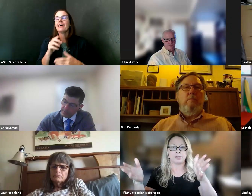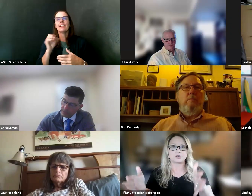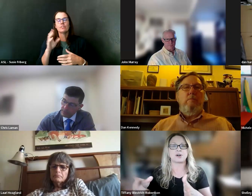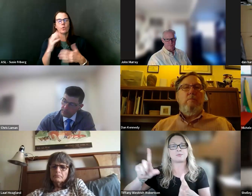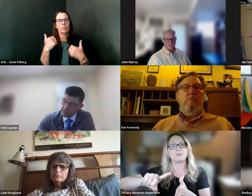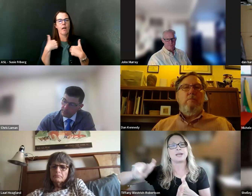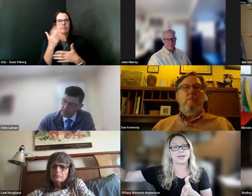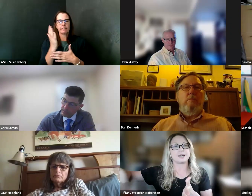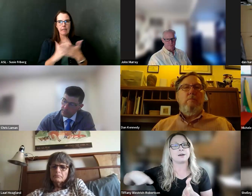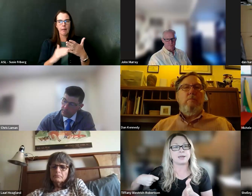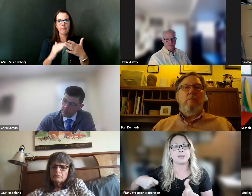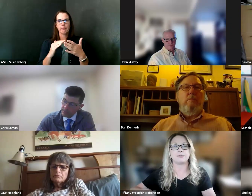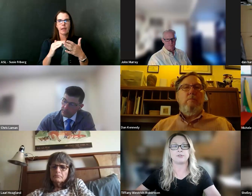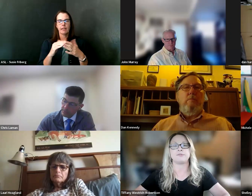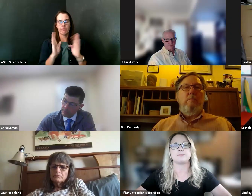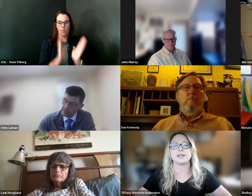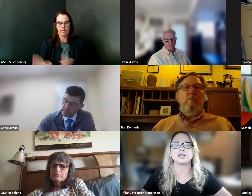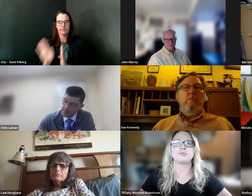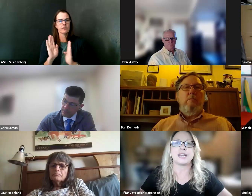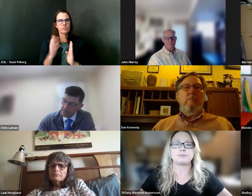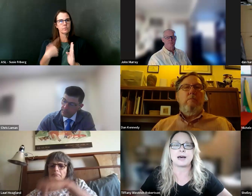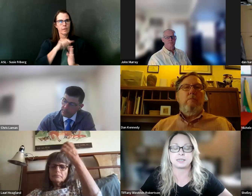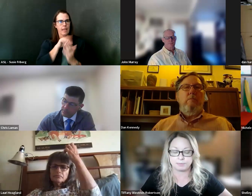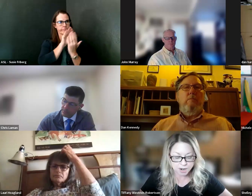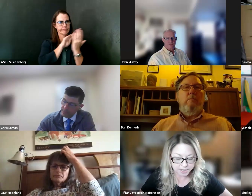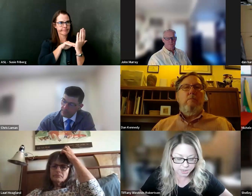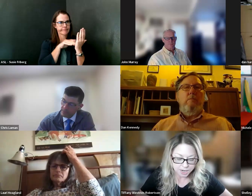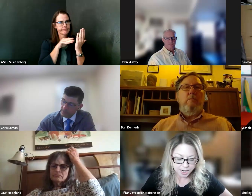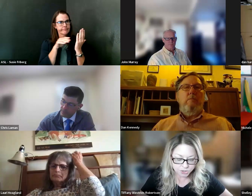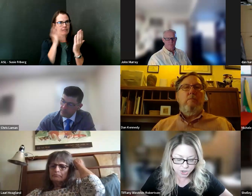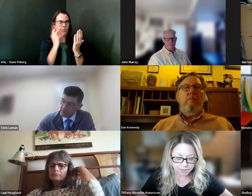level of track where we can take away meaningful information. So that's possibly one. And as as